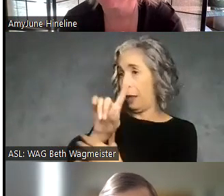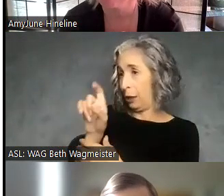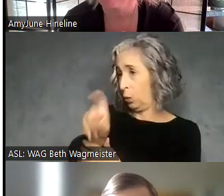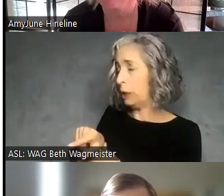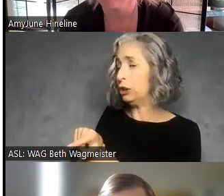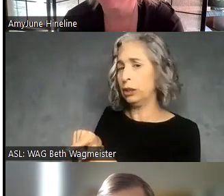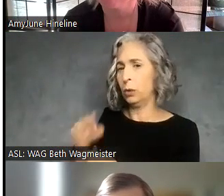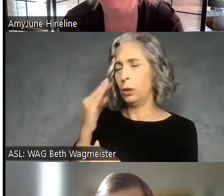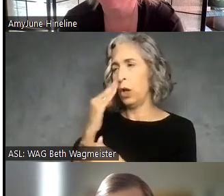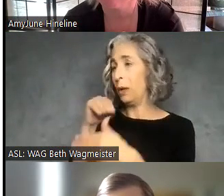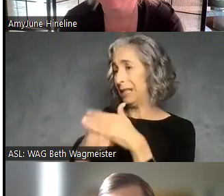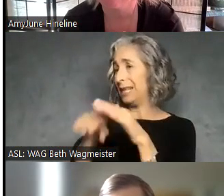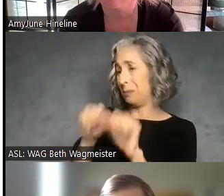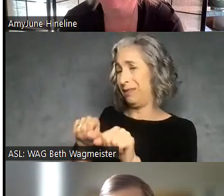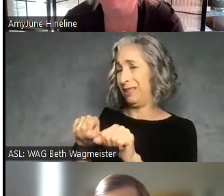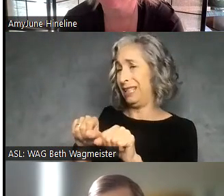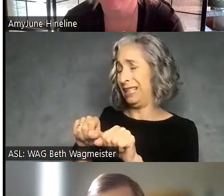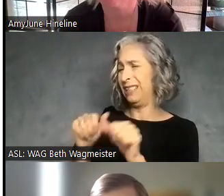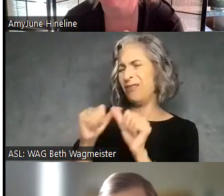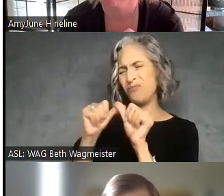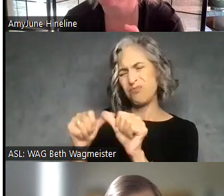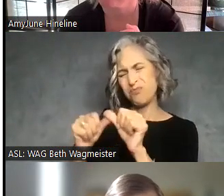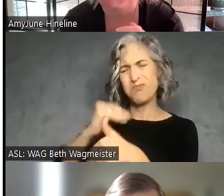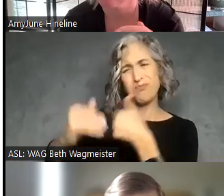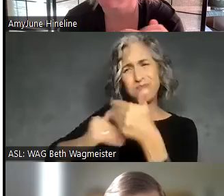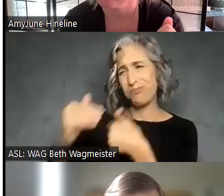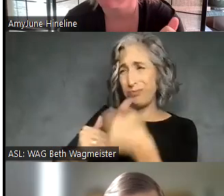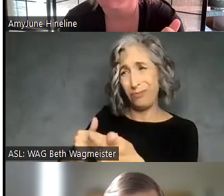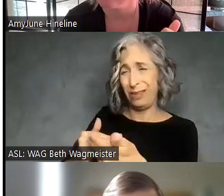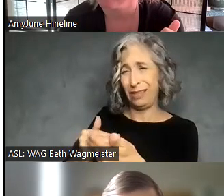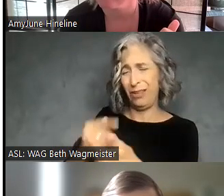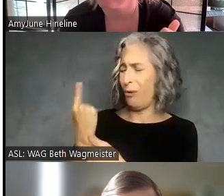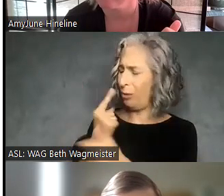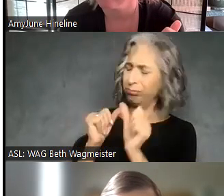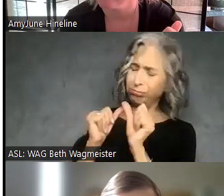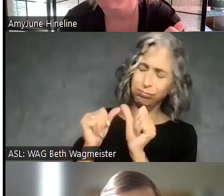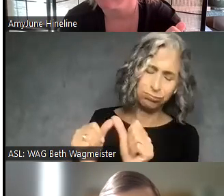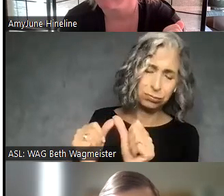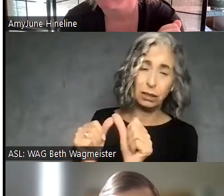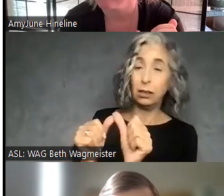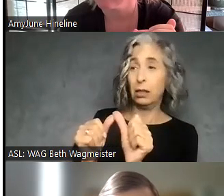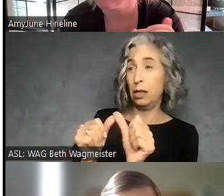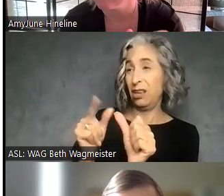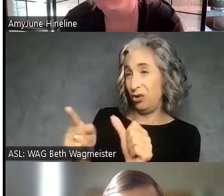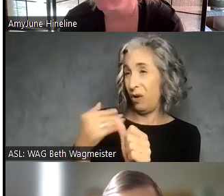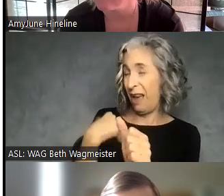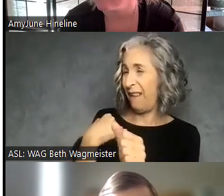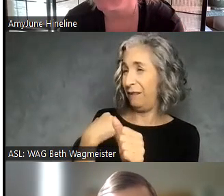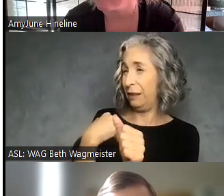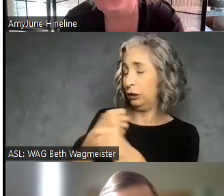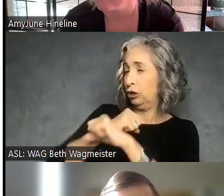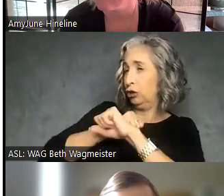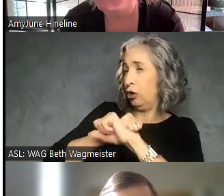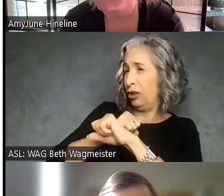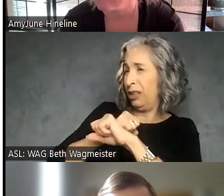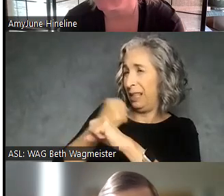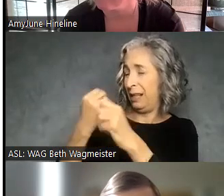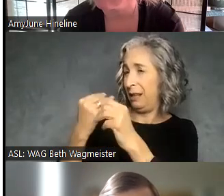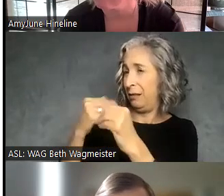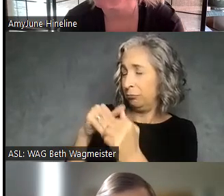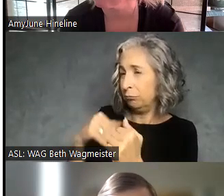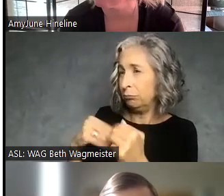get to them in a predictable way, that's a huge win. But in-line form errors are huge, especially